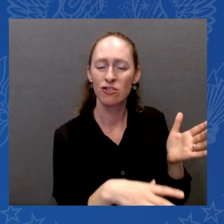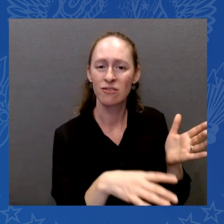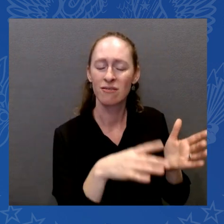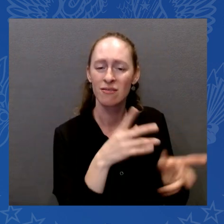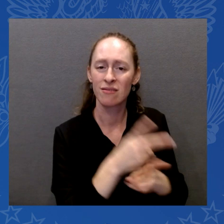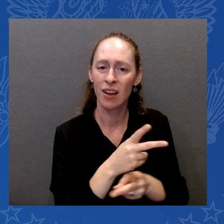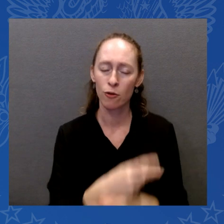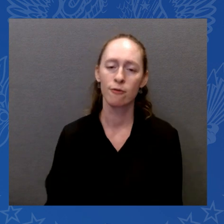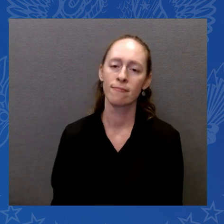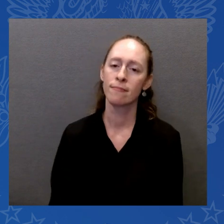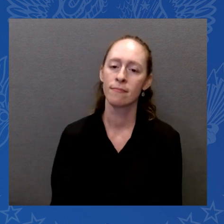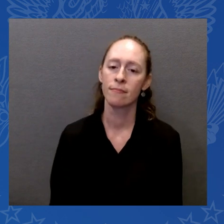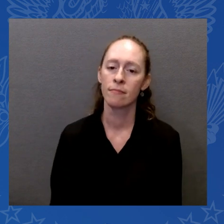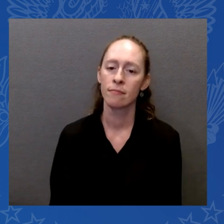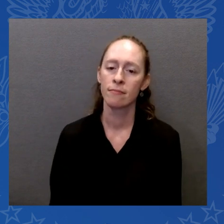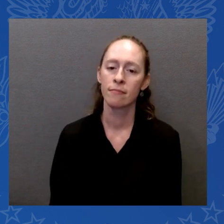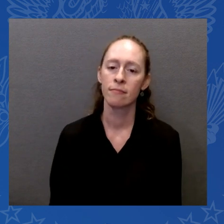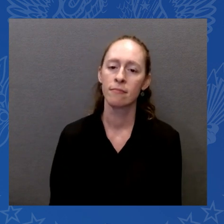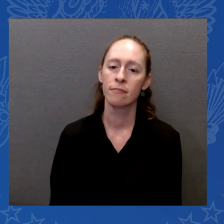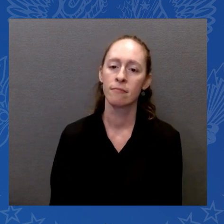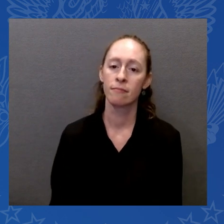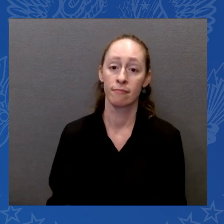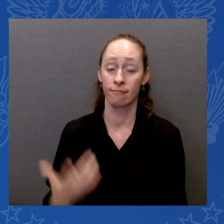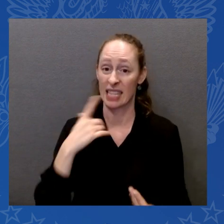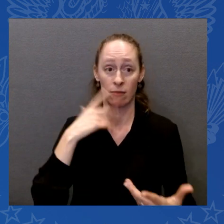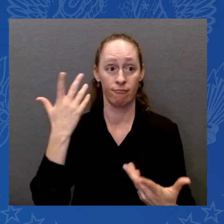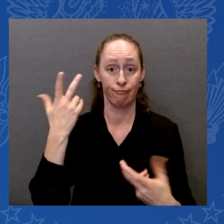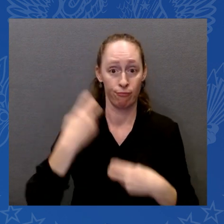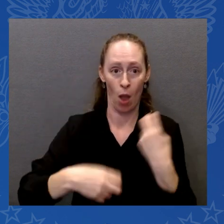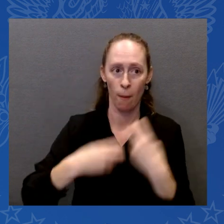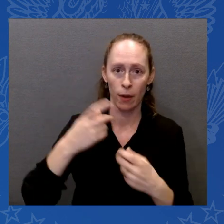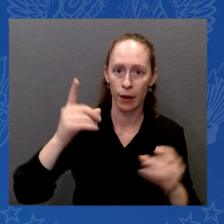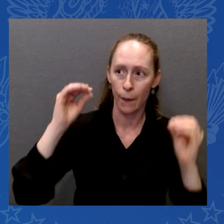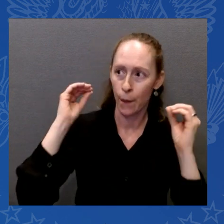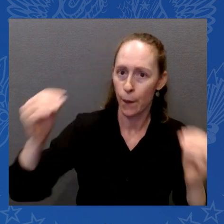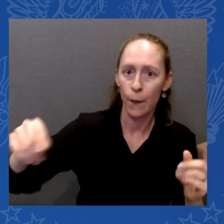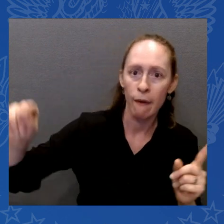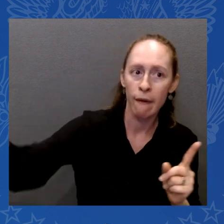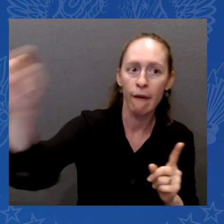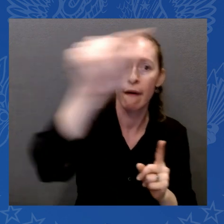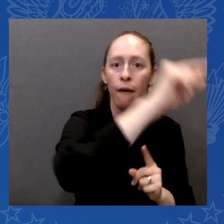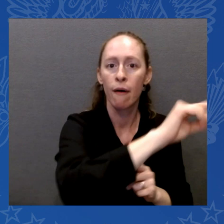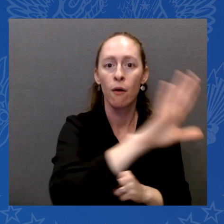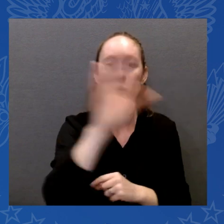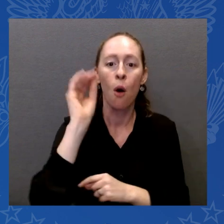and lack of access to abortion care and reproductive health care are lower income and patients of color.